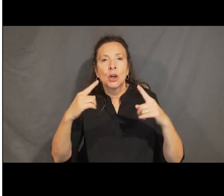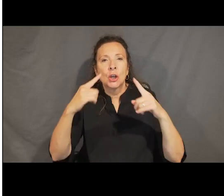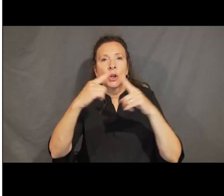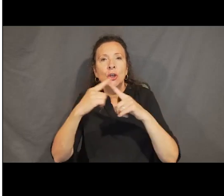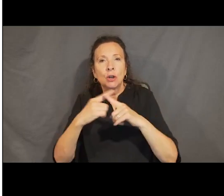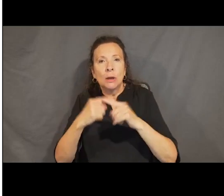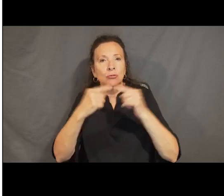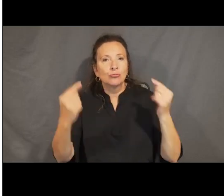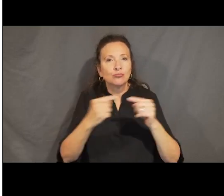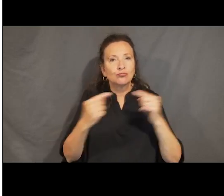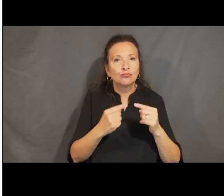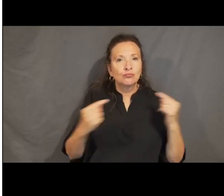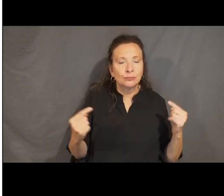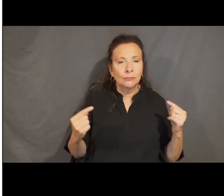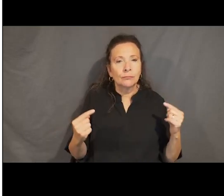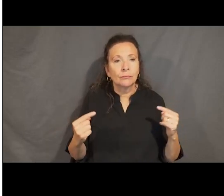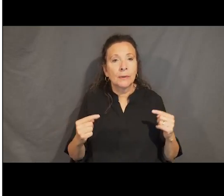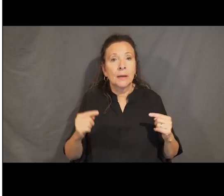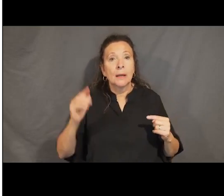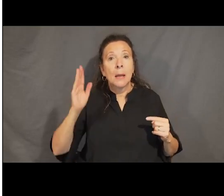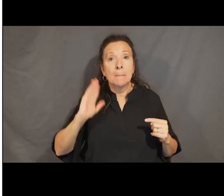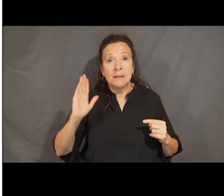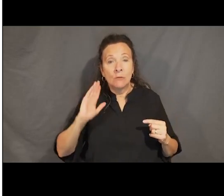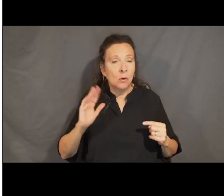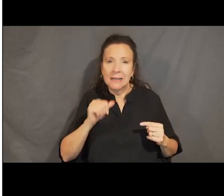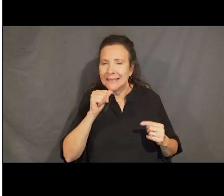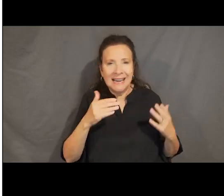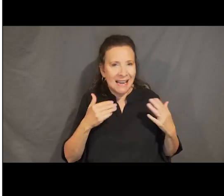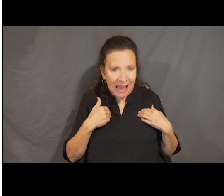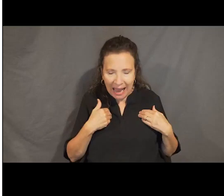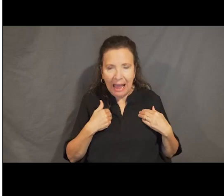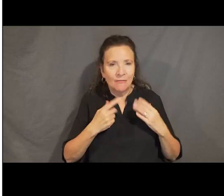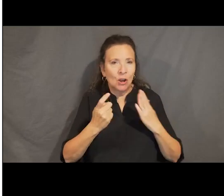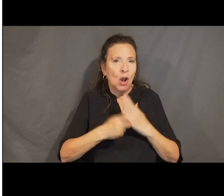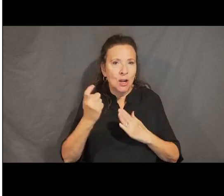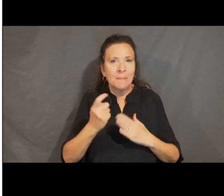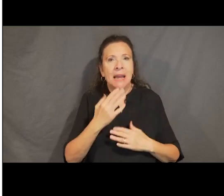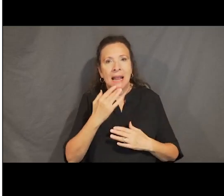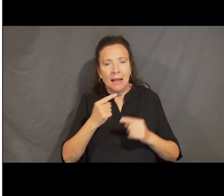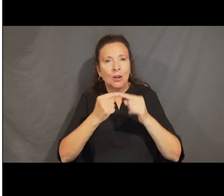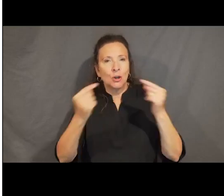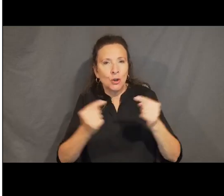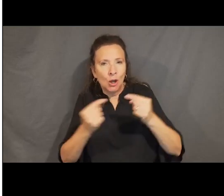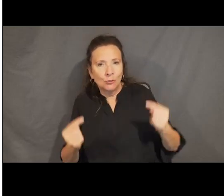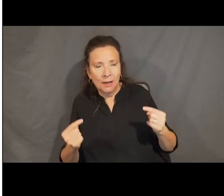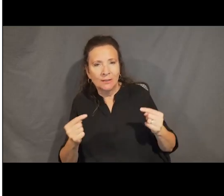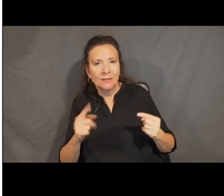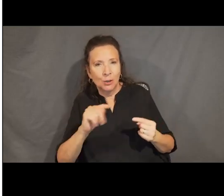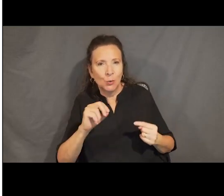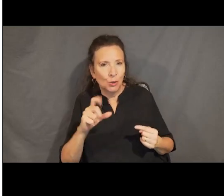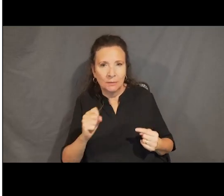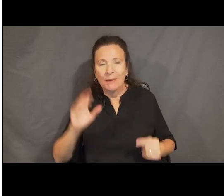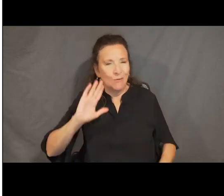accessibility before we even had automated color contrast tools for anything. And then I remember